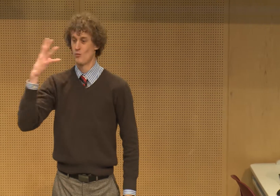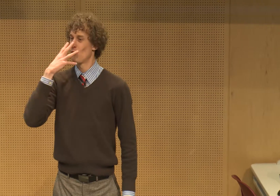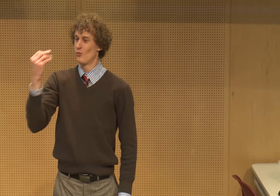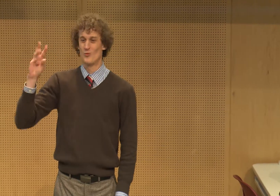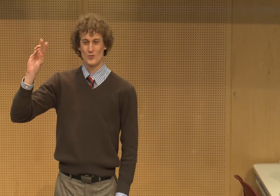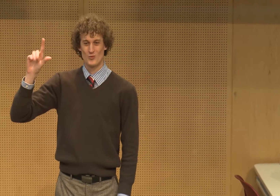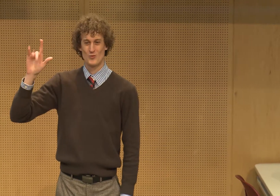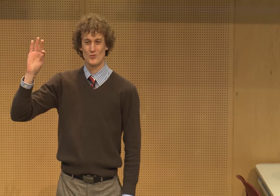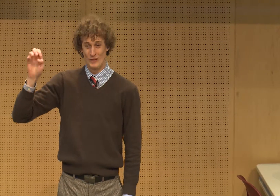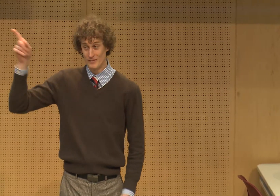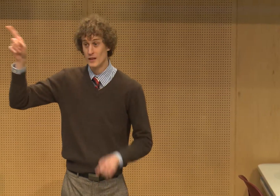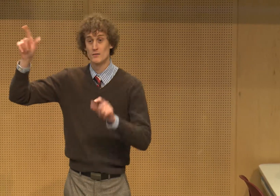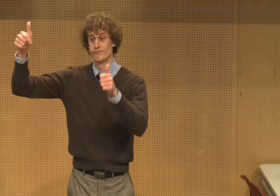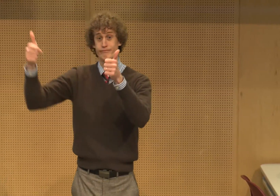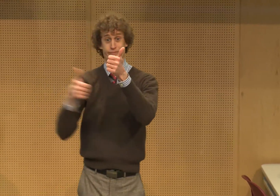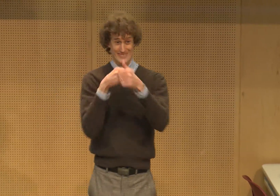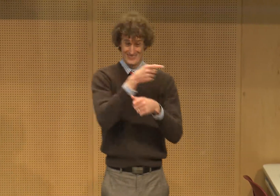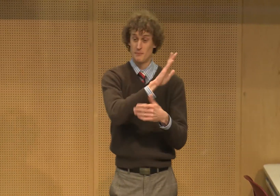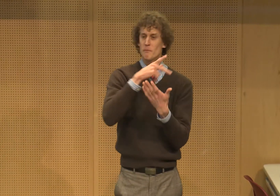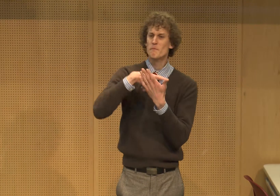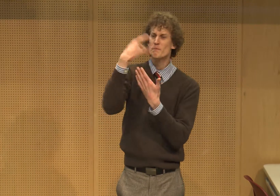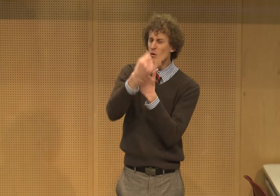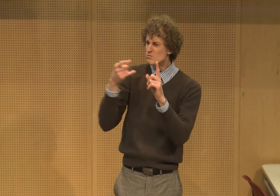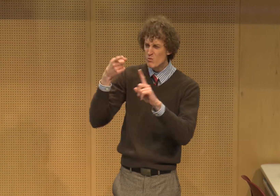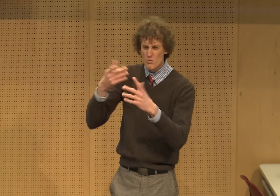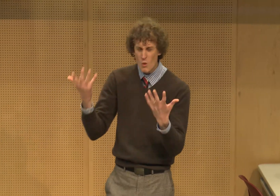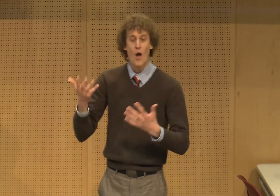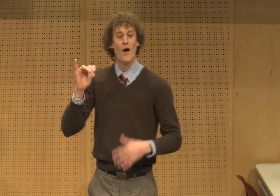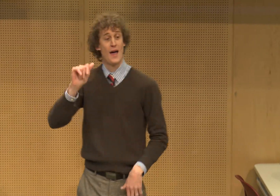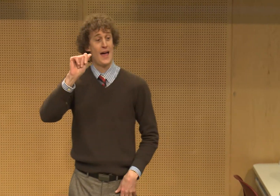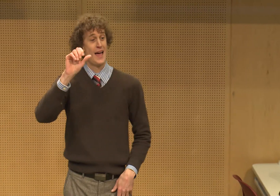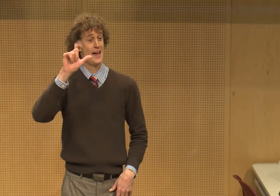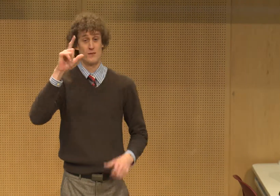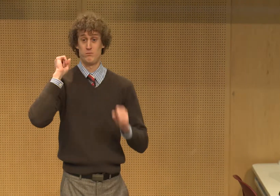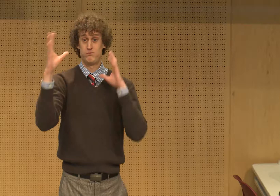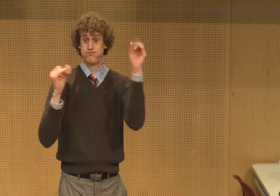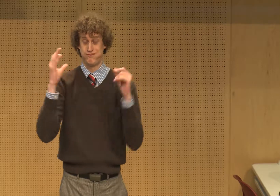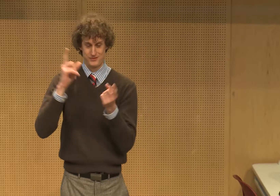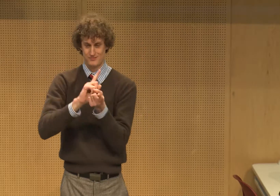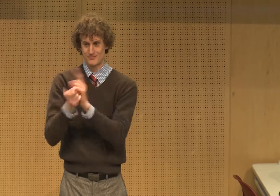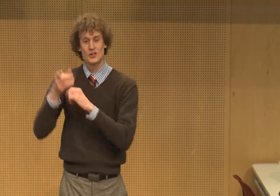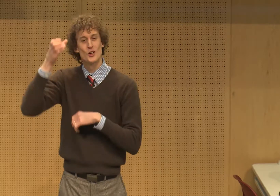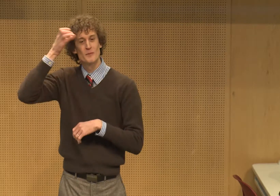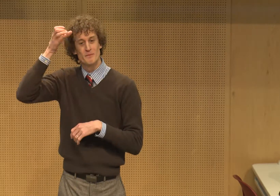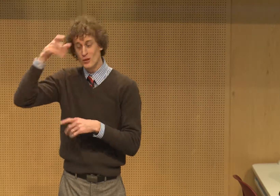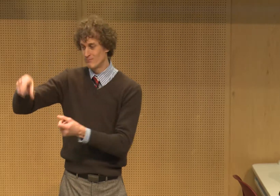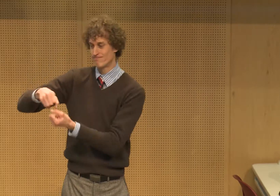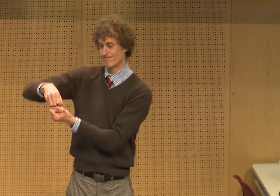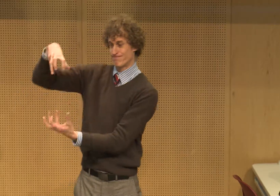Rosalie Wolf was my PhD research supervisor.